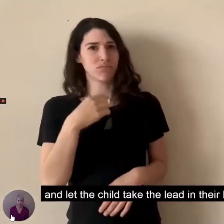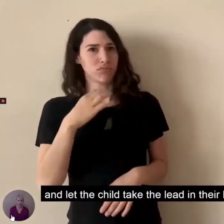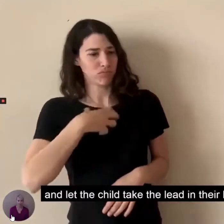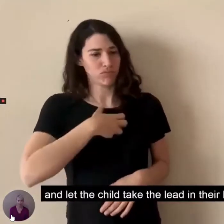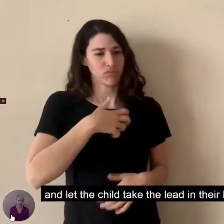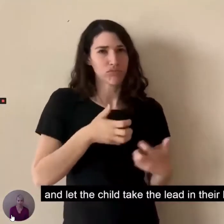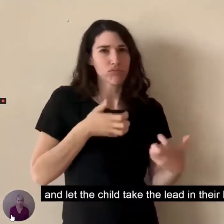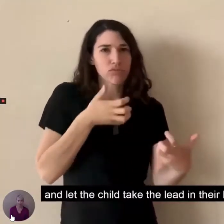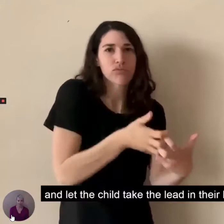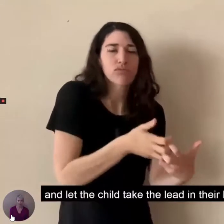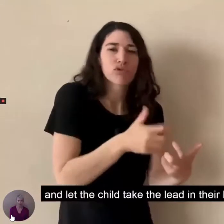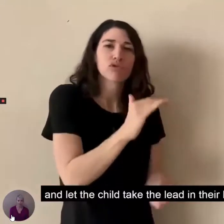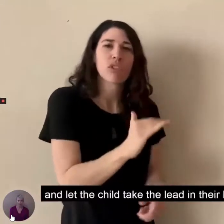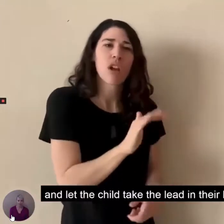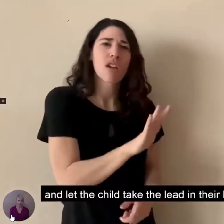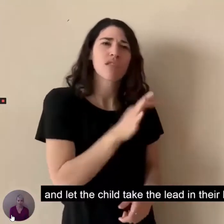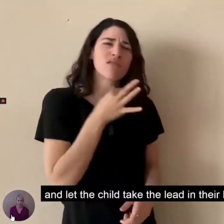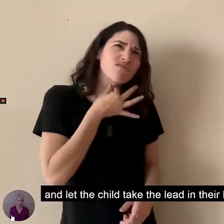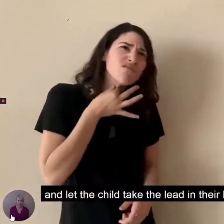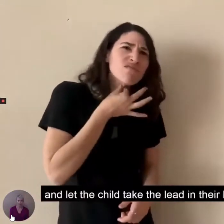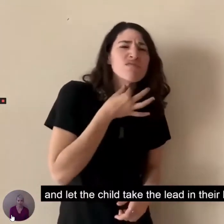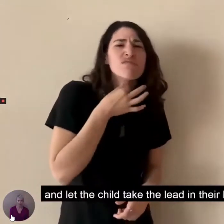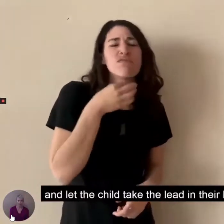the child take the lead in their learning.